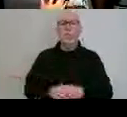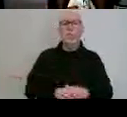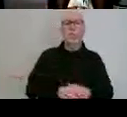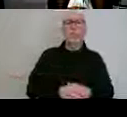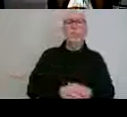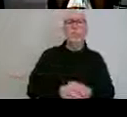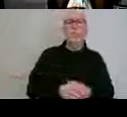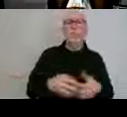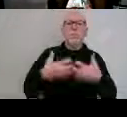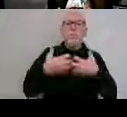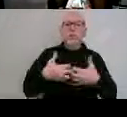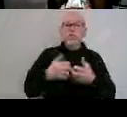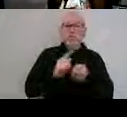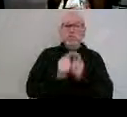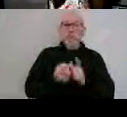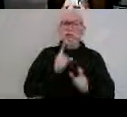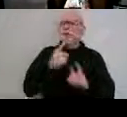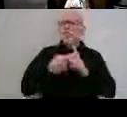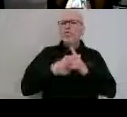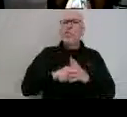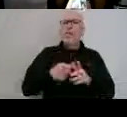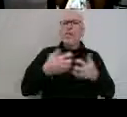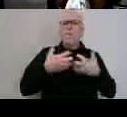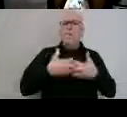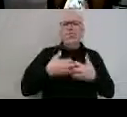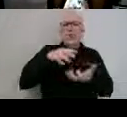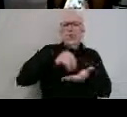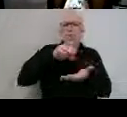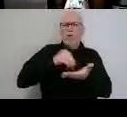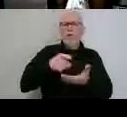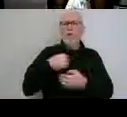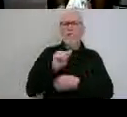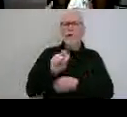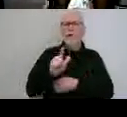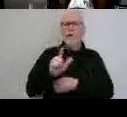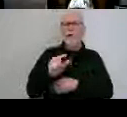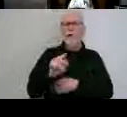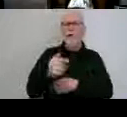Machine translation really started out as machine learning, where algorithms were fed into computers